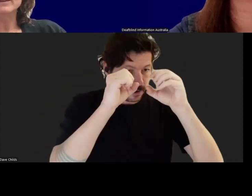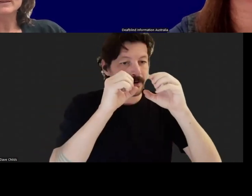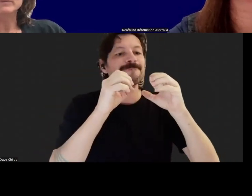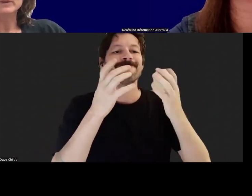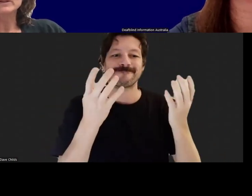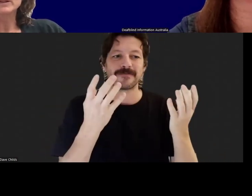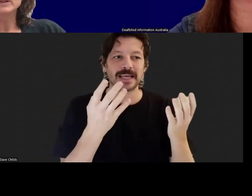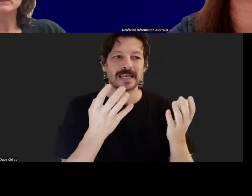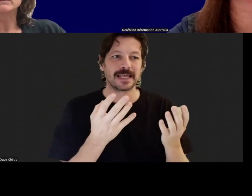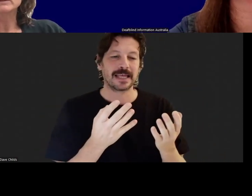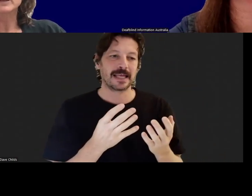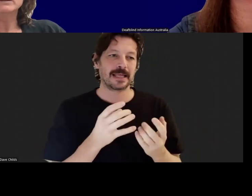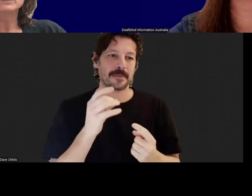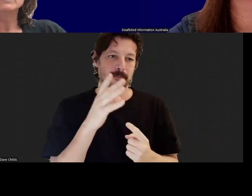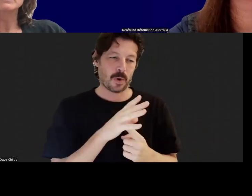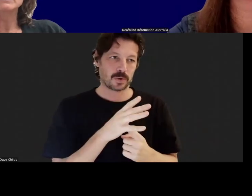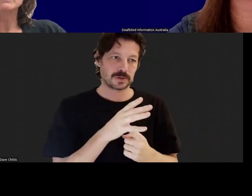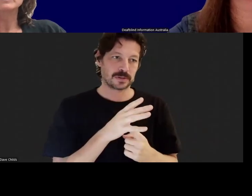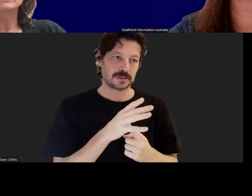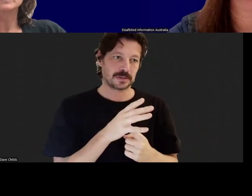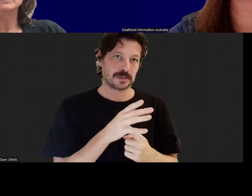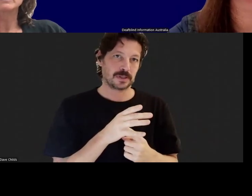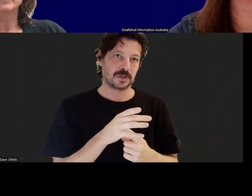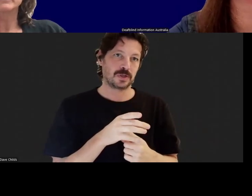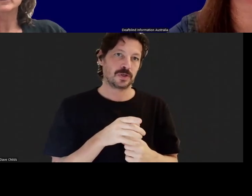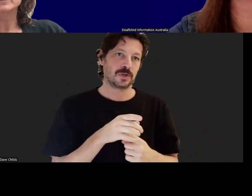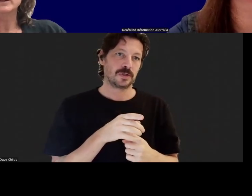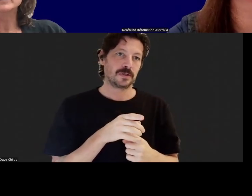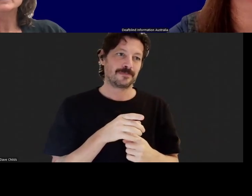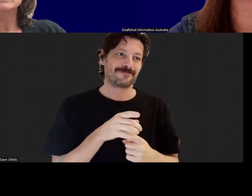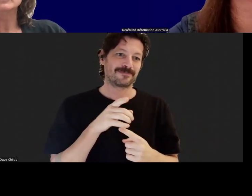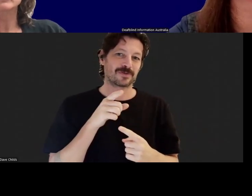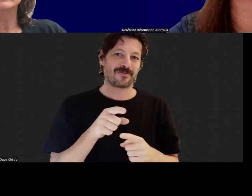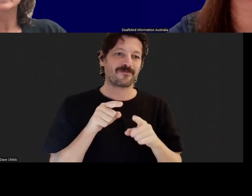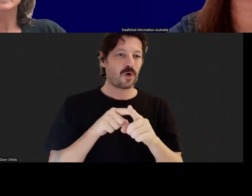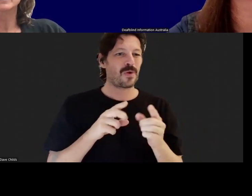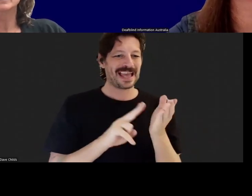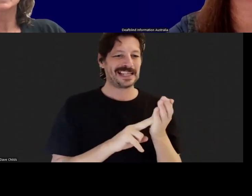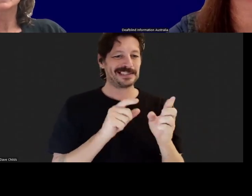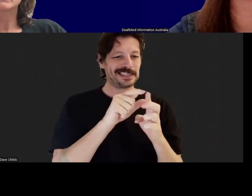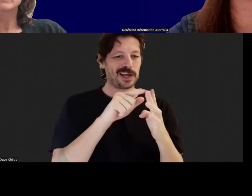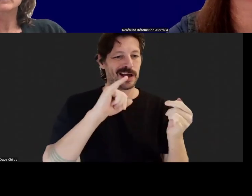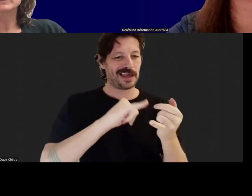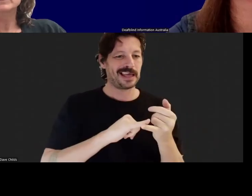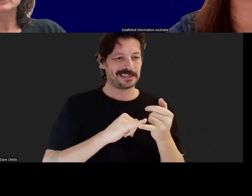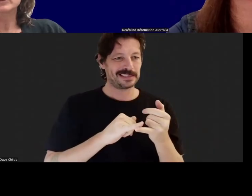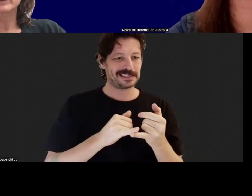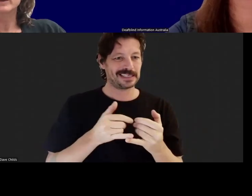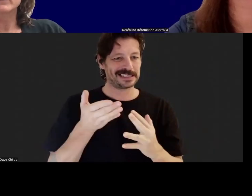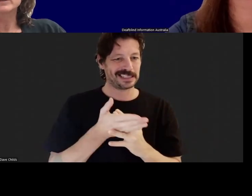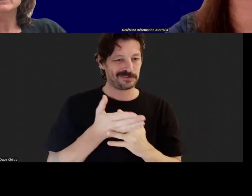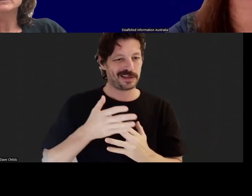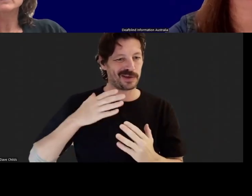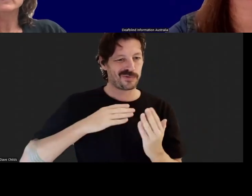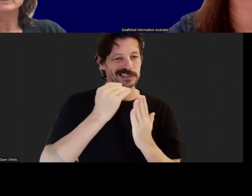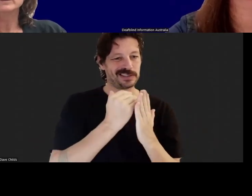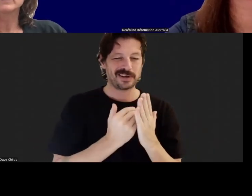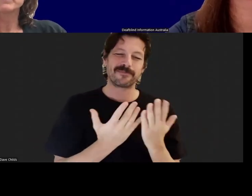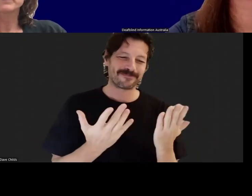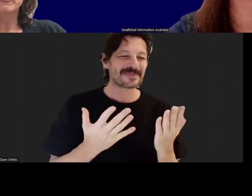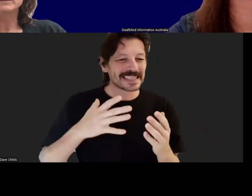accessibility, NDIS accessibility, criteria, so providing that really strong evidence of the